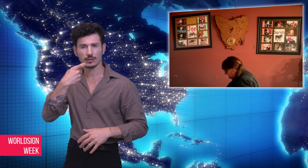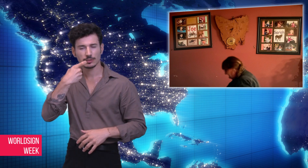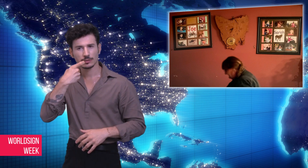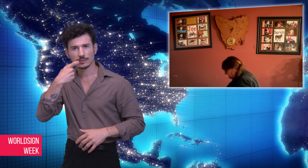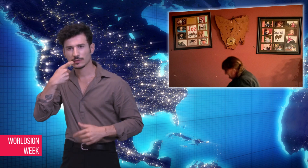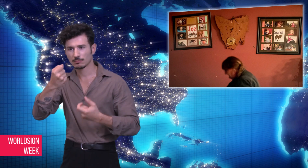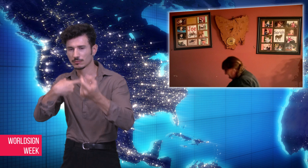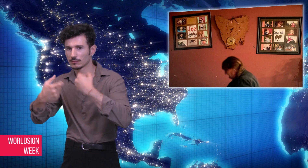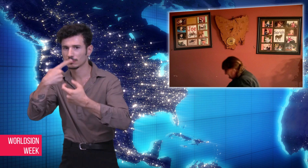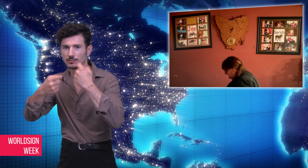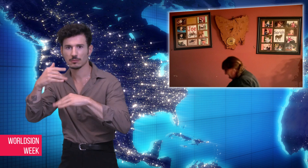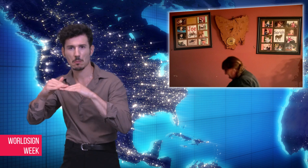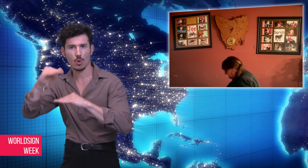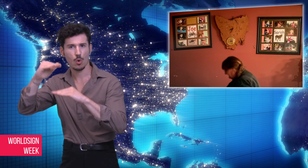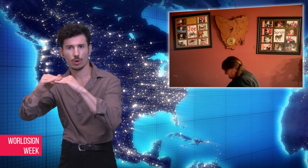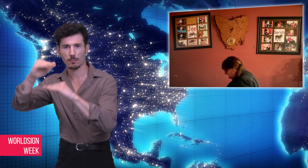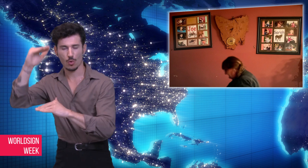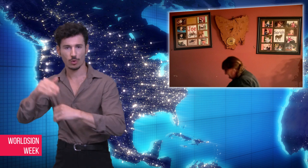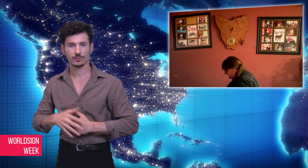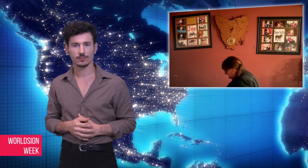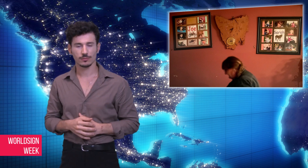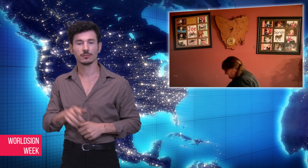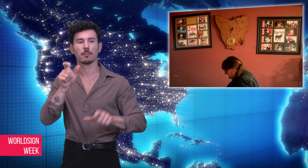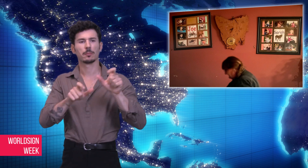which is highly addictive.